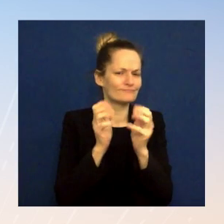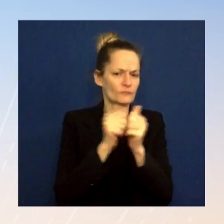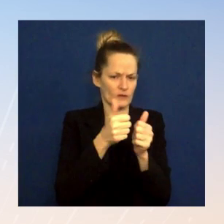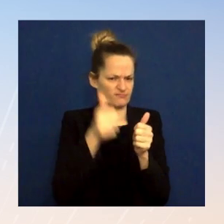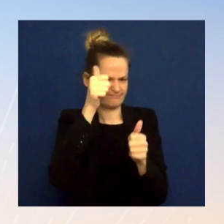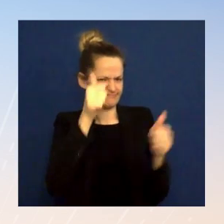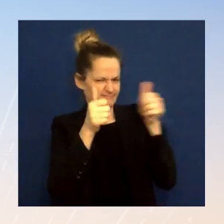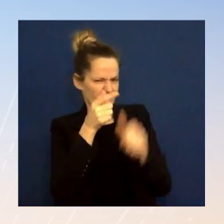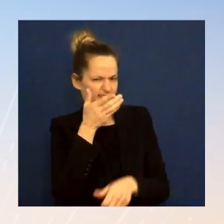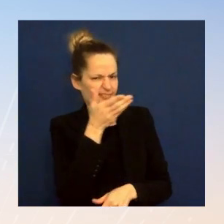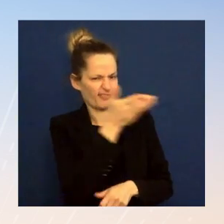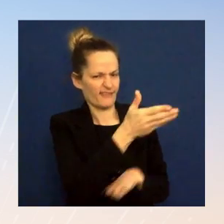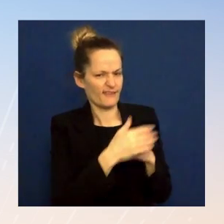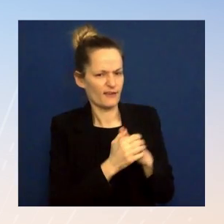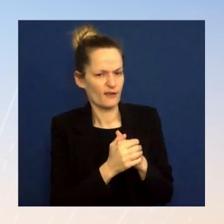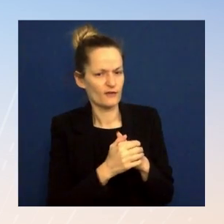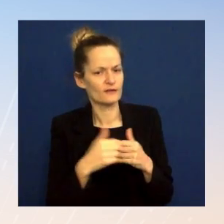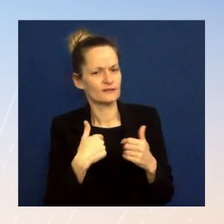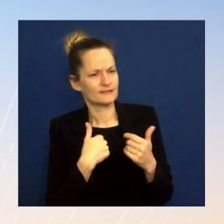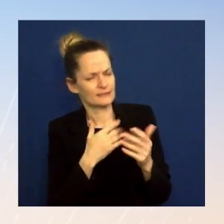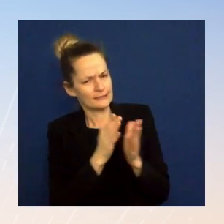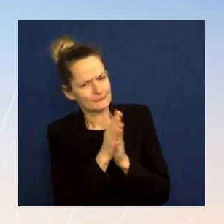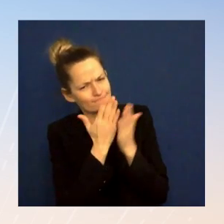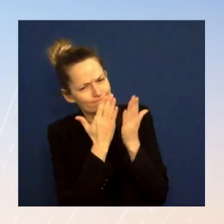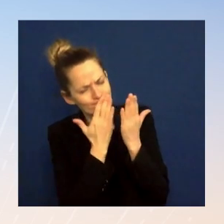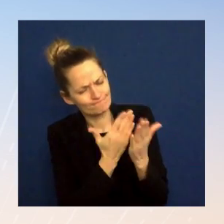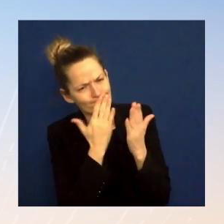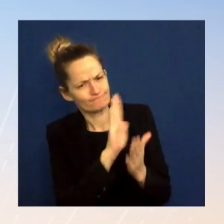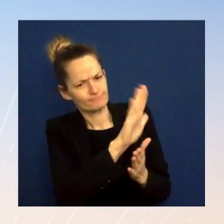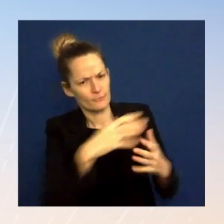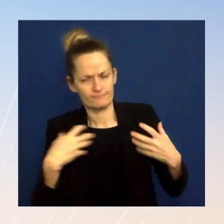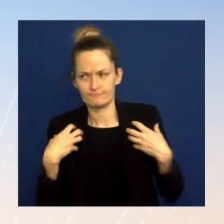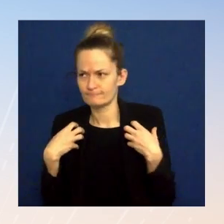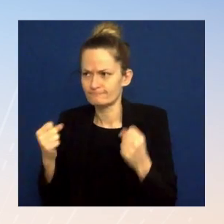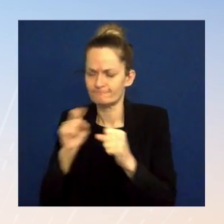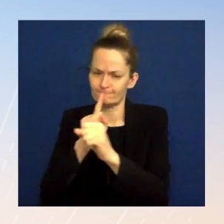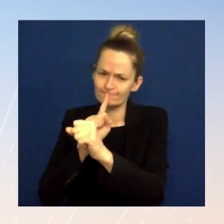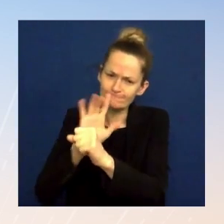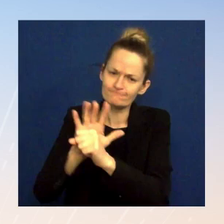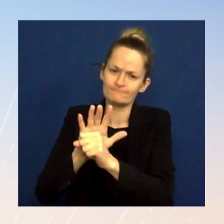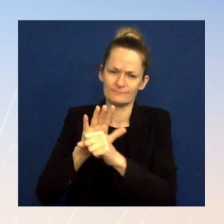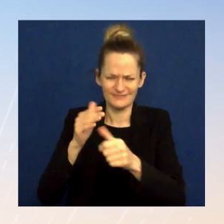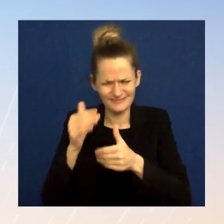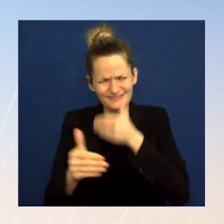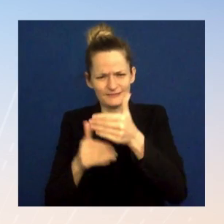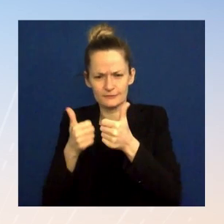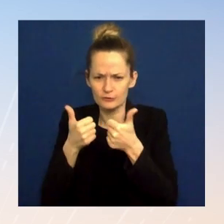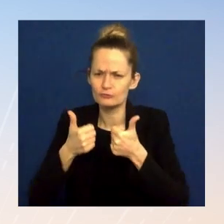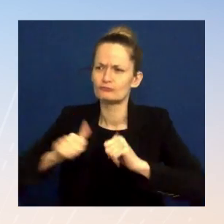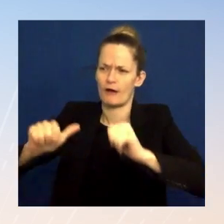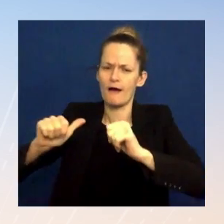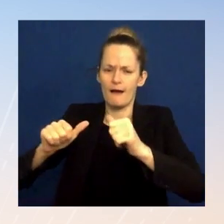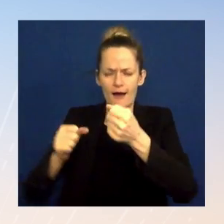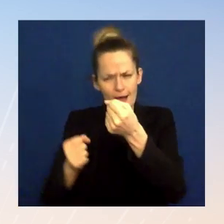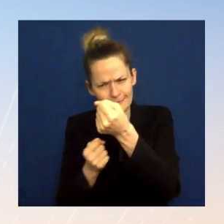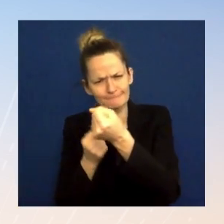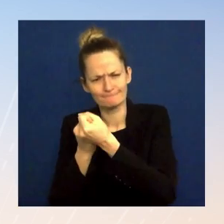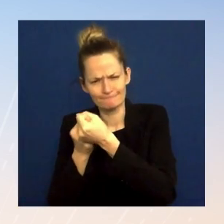for their courage and commitment to seeking to restore the democratic path in Burma as well.